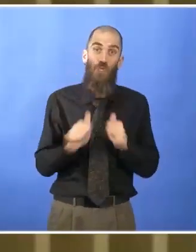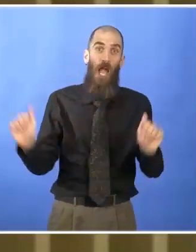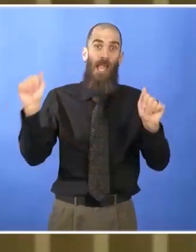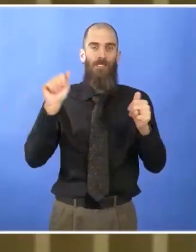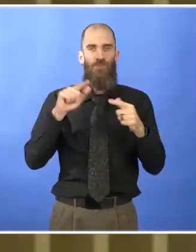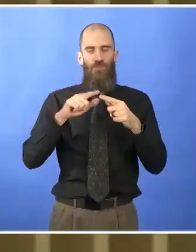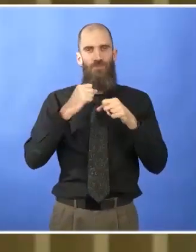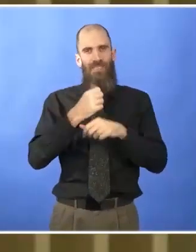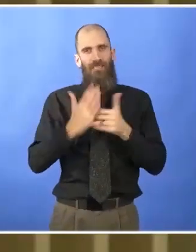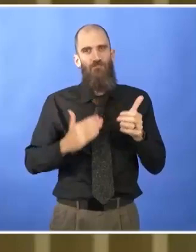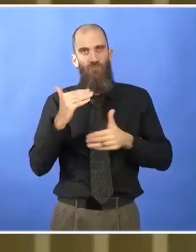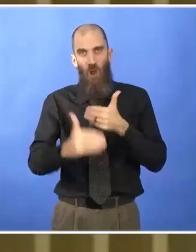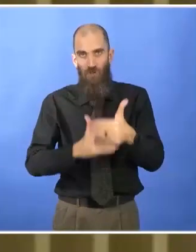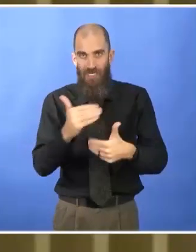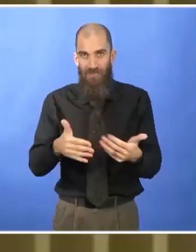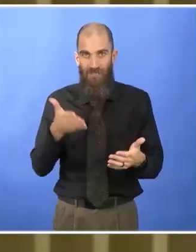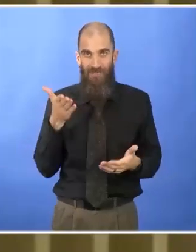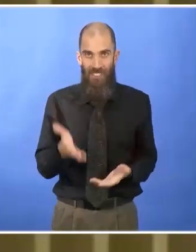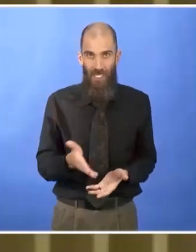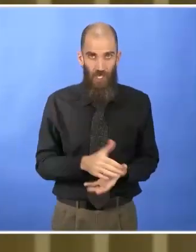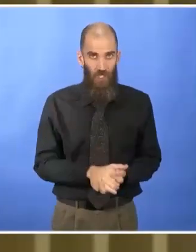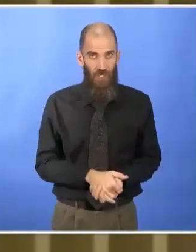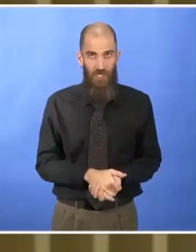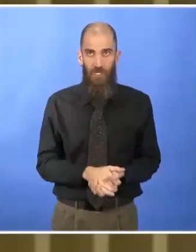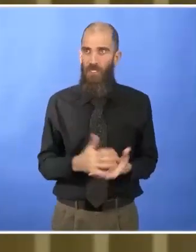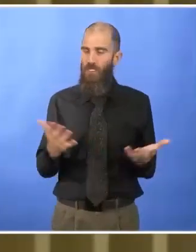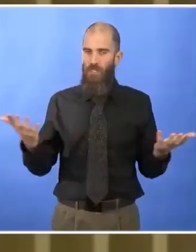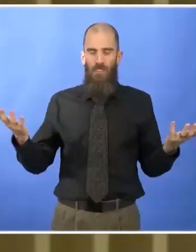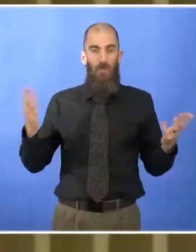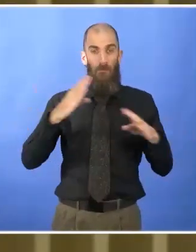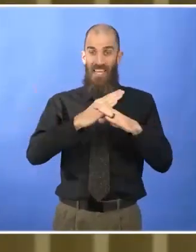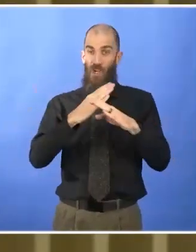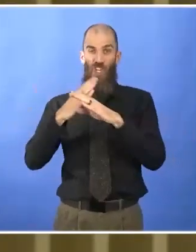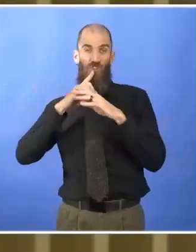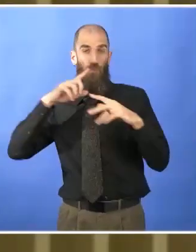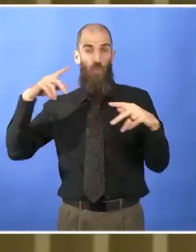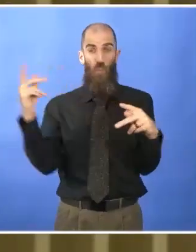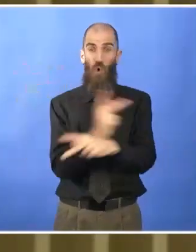THERE IS NO AREA WHERE THE BUREAU HAS NOT WORKED HARDER THAN THOSE ARE DEAF, BLIND, HARD OF HEARING, OR WHO HAVE